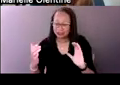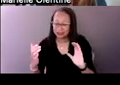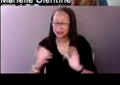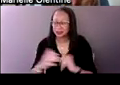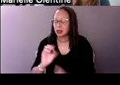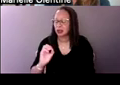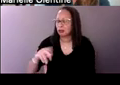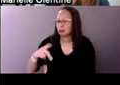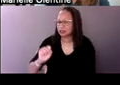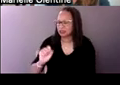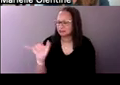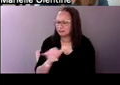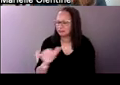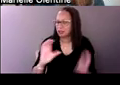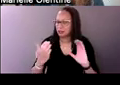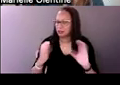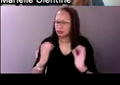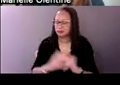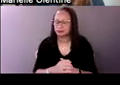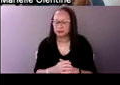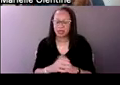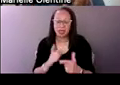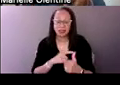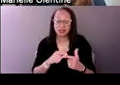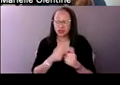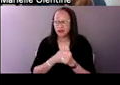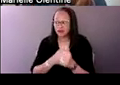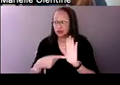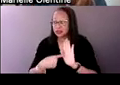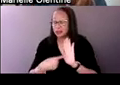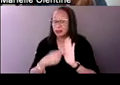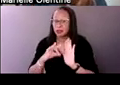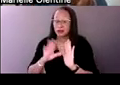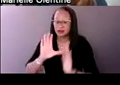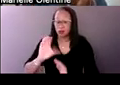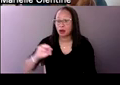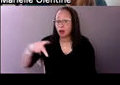trying to fix it right now. Thank you to Colin for trying to work on that.